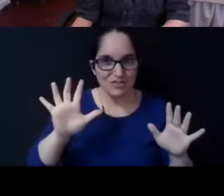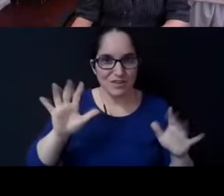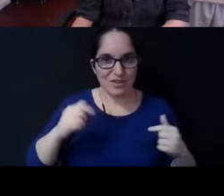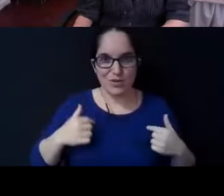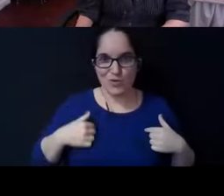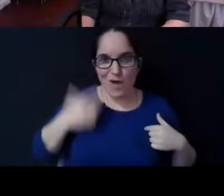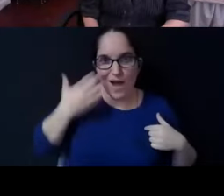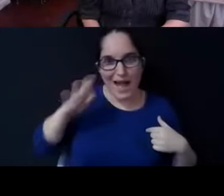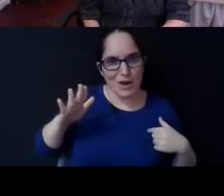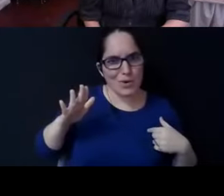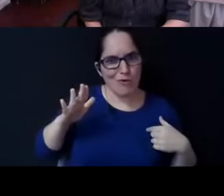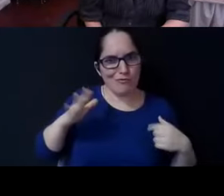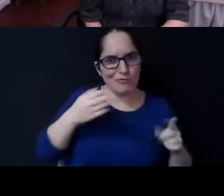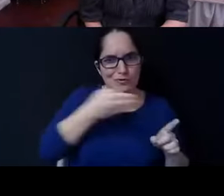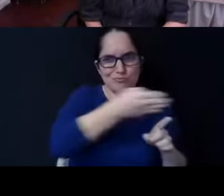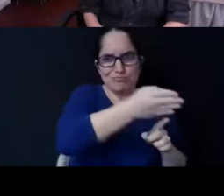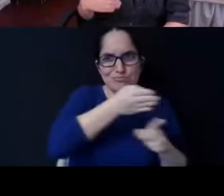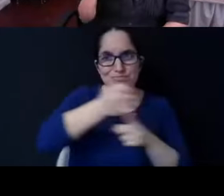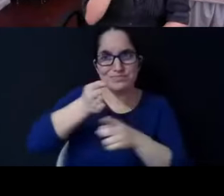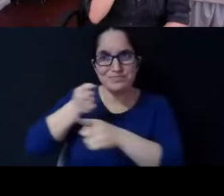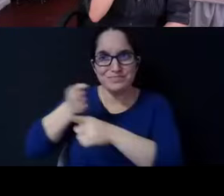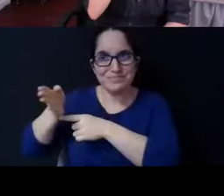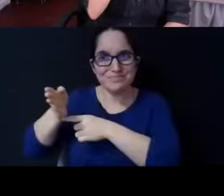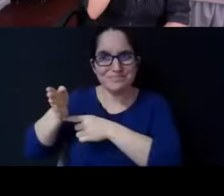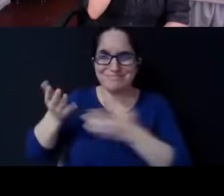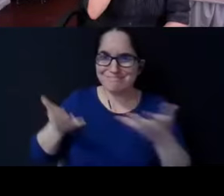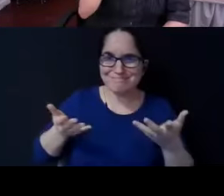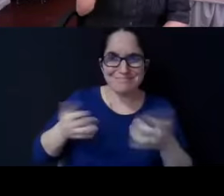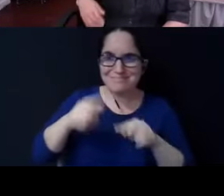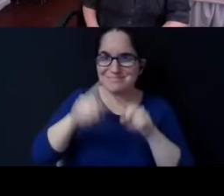certain things, like when we have conversations of, you know, what it's like to be a part of a